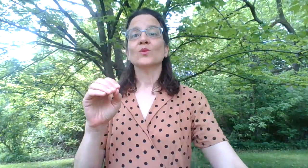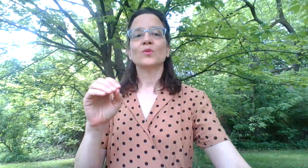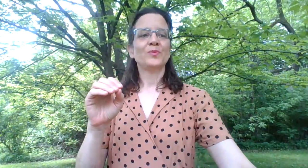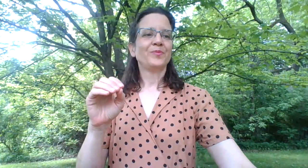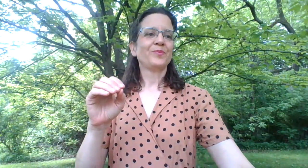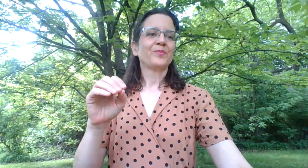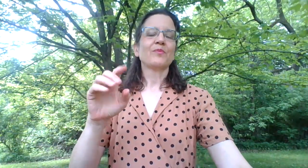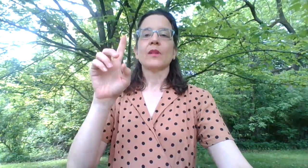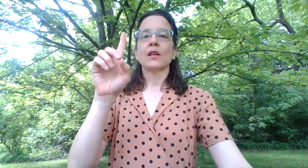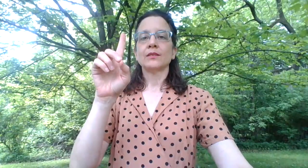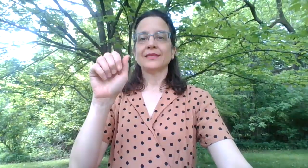Dana,